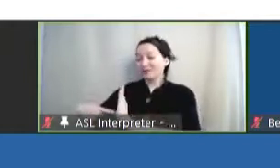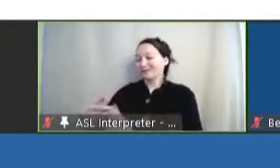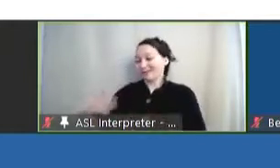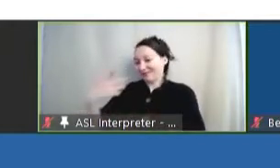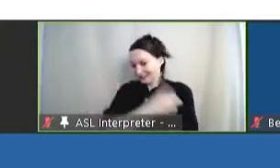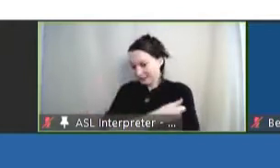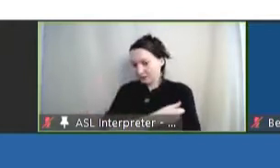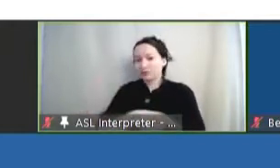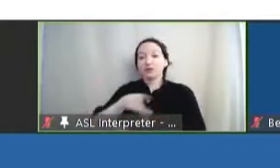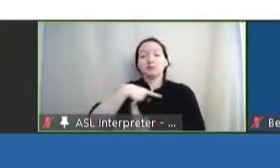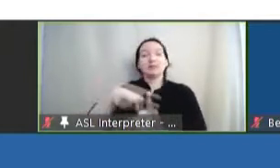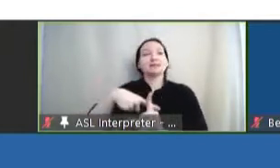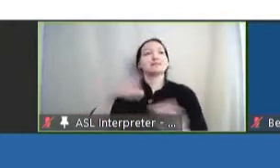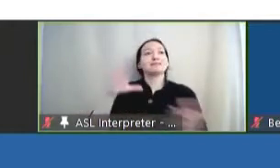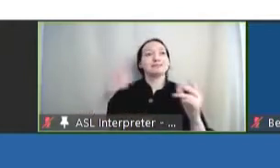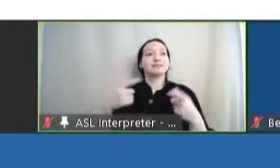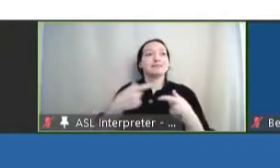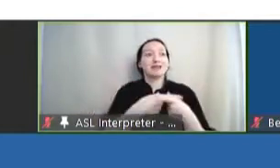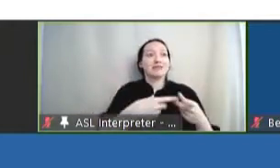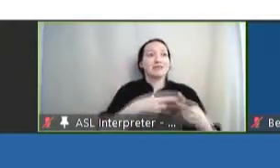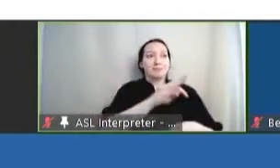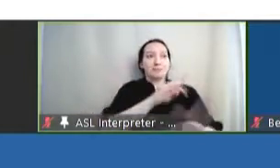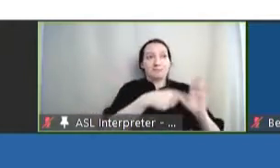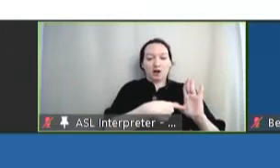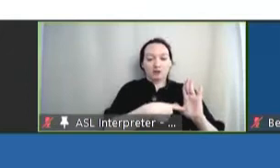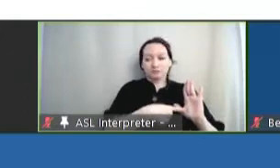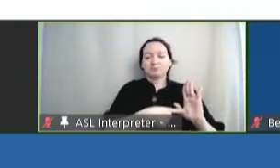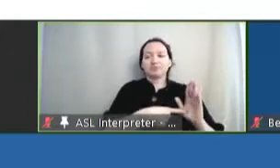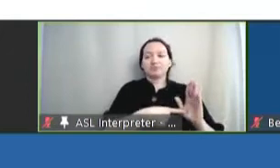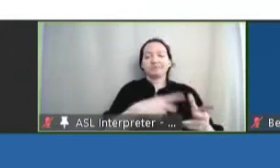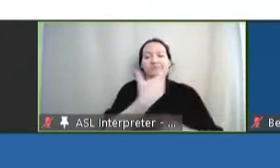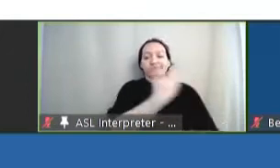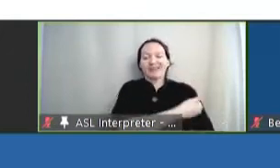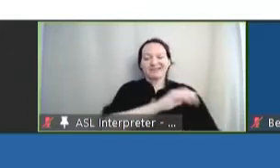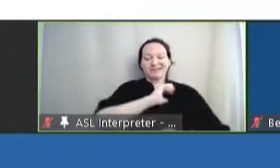and then a counterfactual model where vaccination rates were set to zero for all groups.